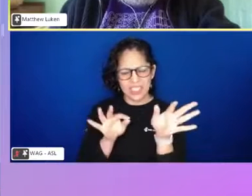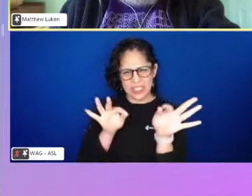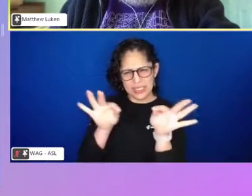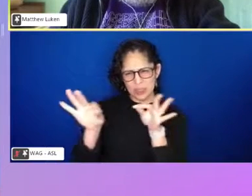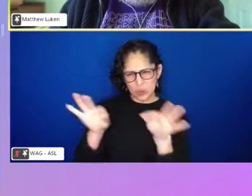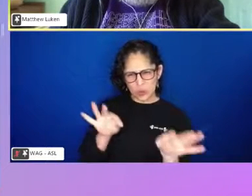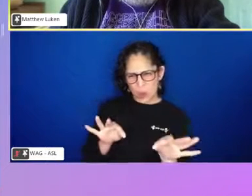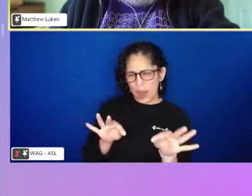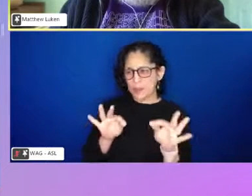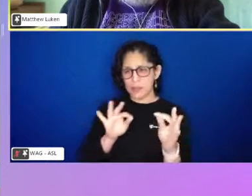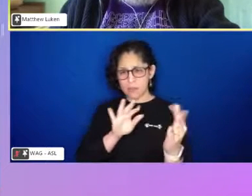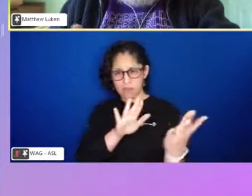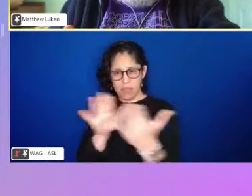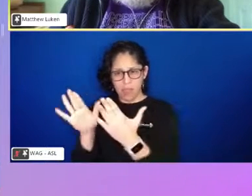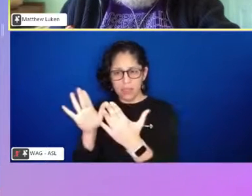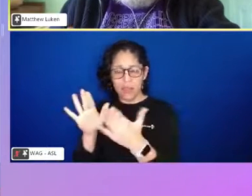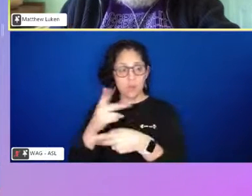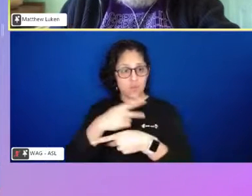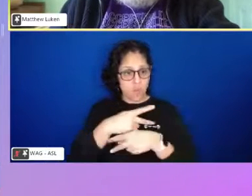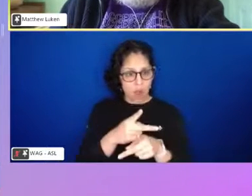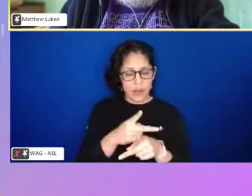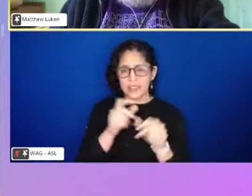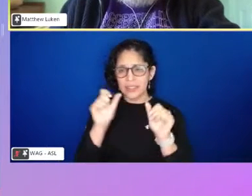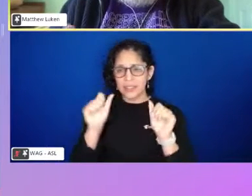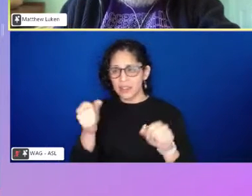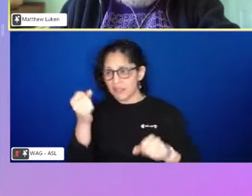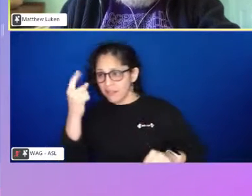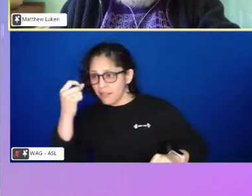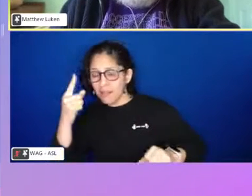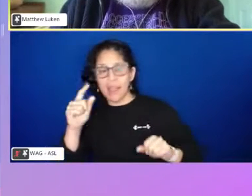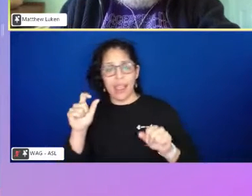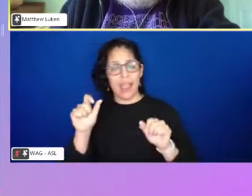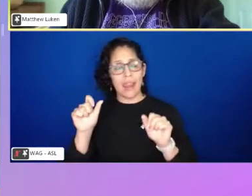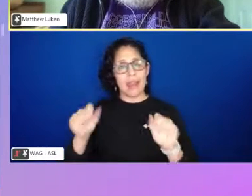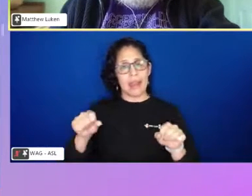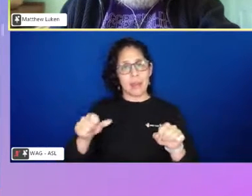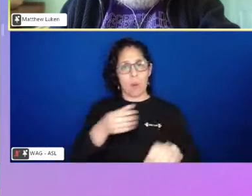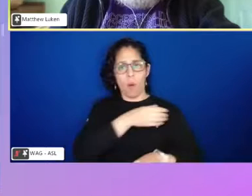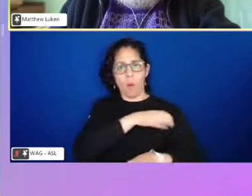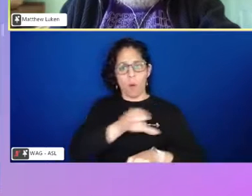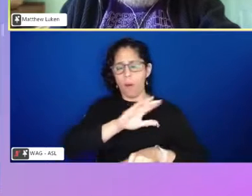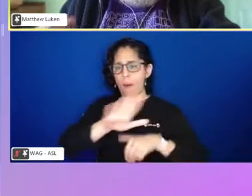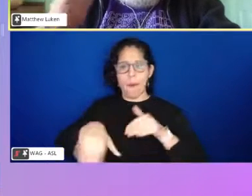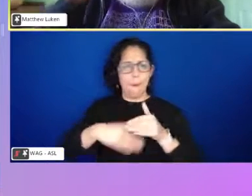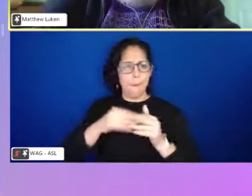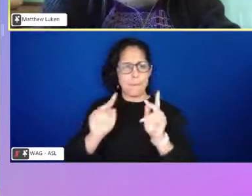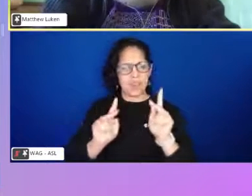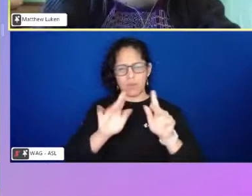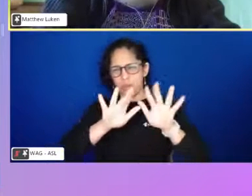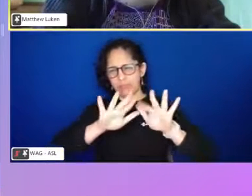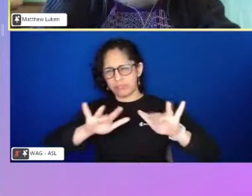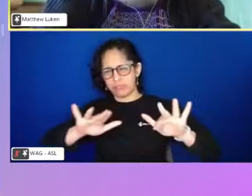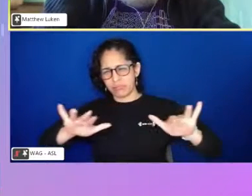As we jump to inclusive design, we see it describes methodologies to create products that understand and